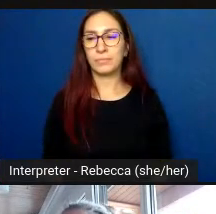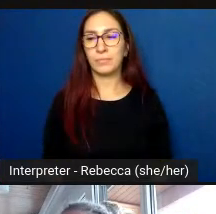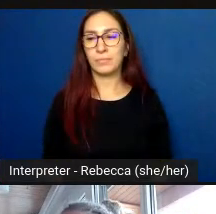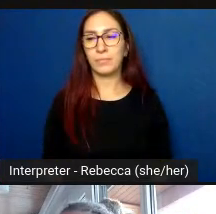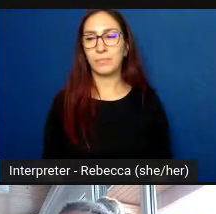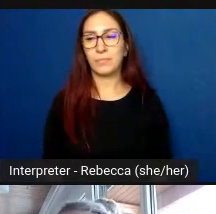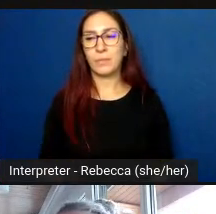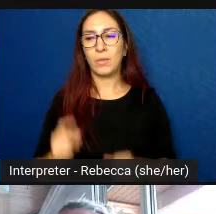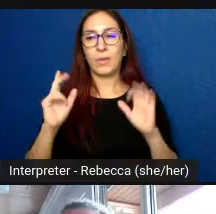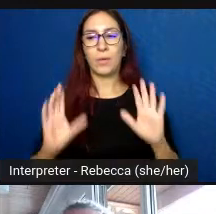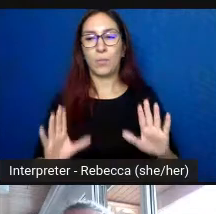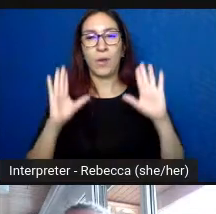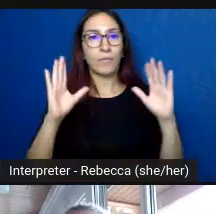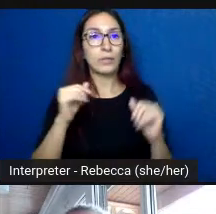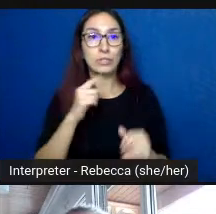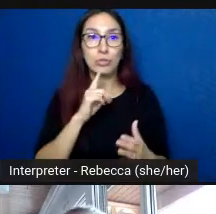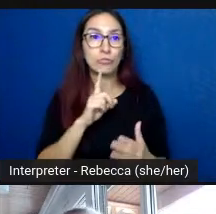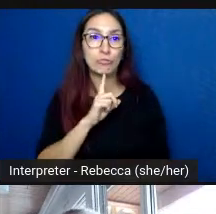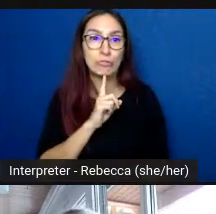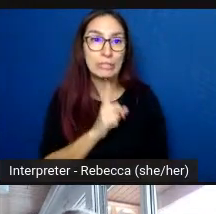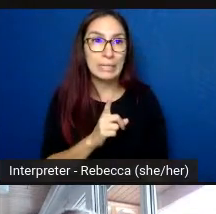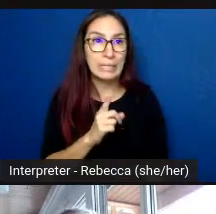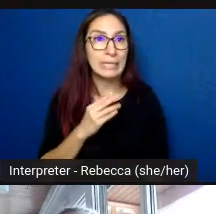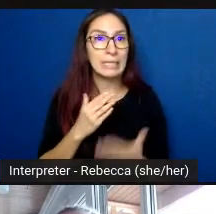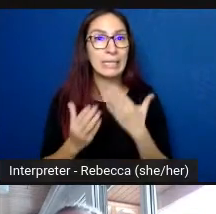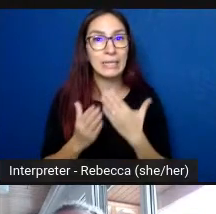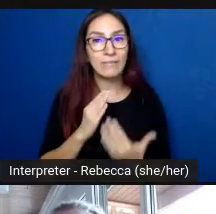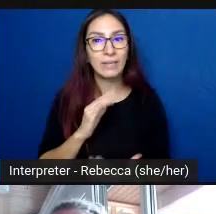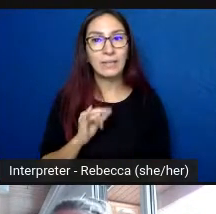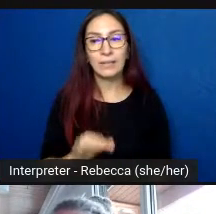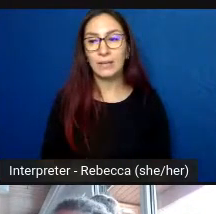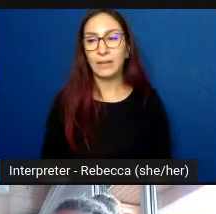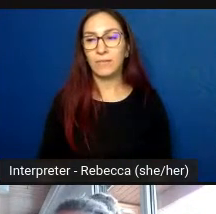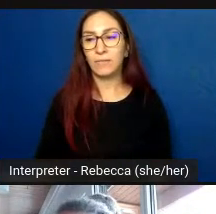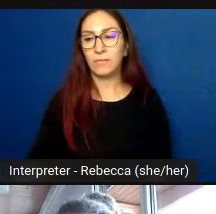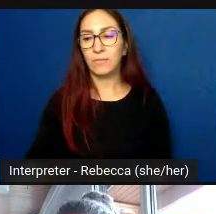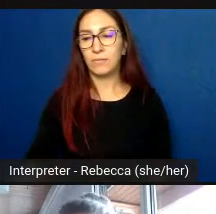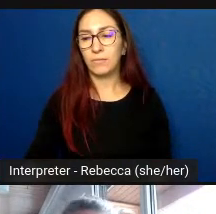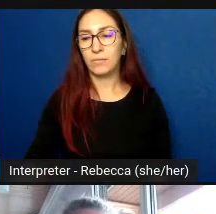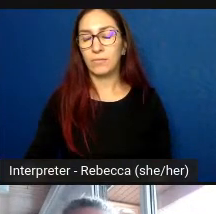Really, even if it is coded correctly,